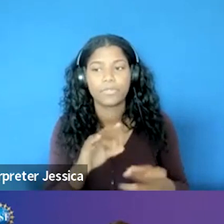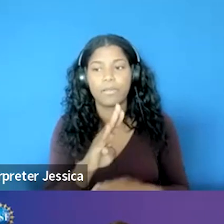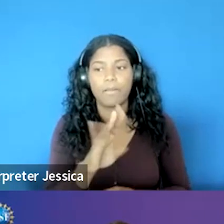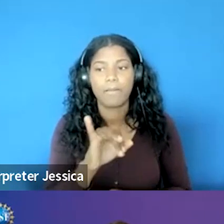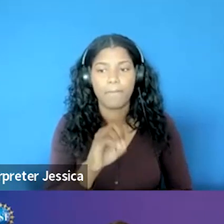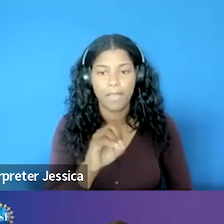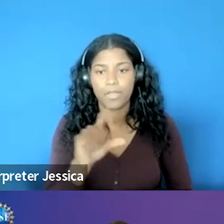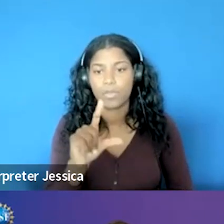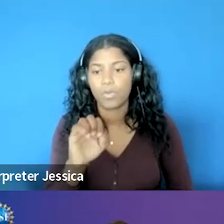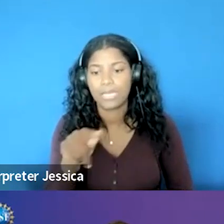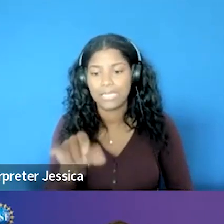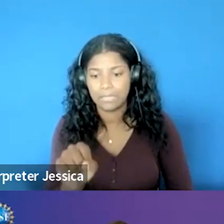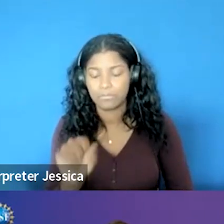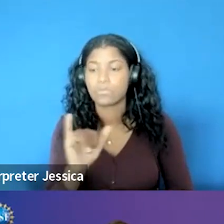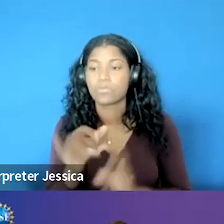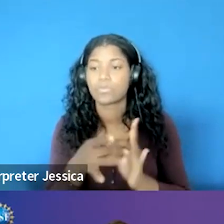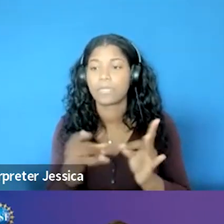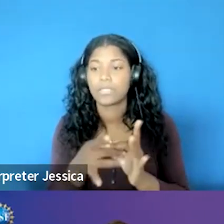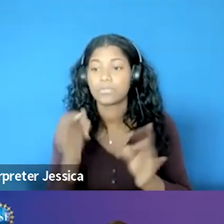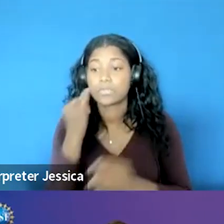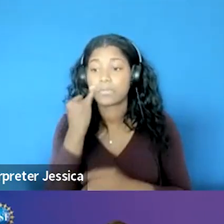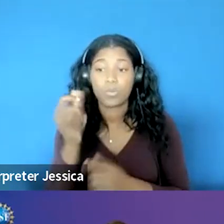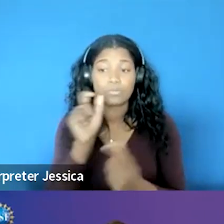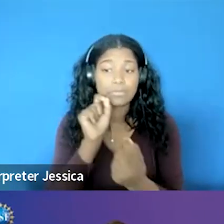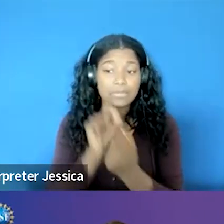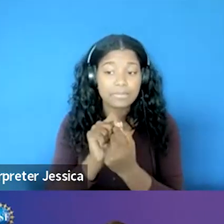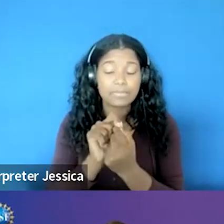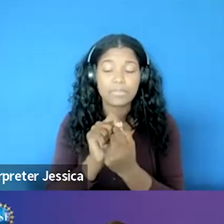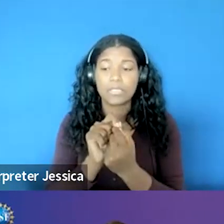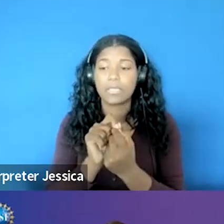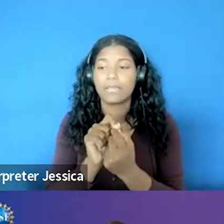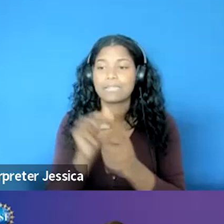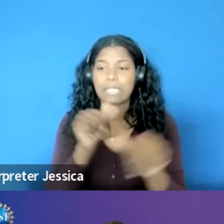I also wanted to mention that depend, if it's a particular scientific area,